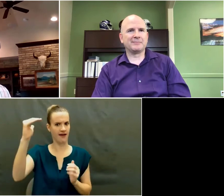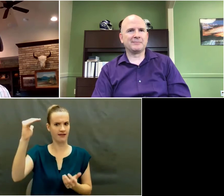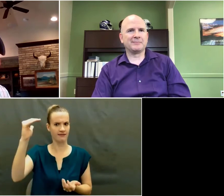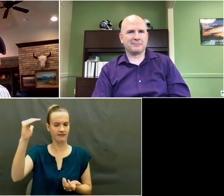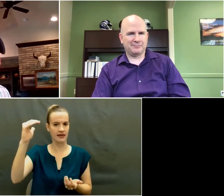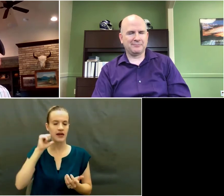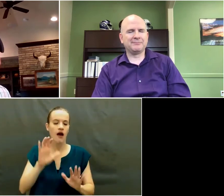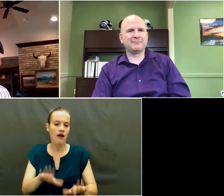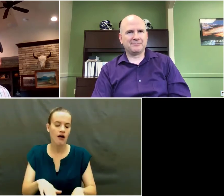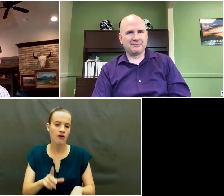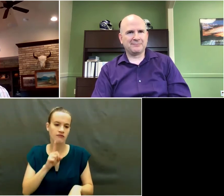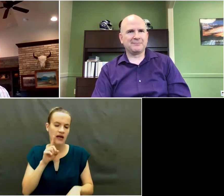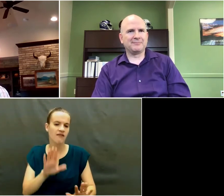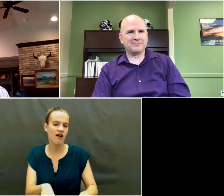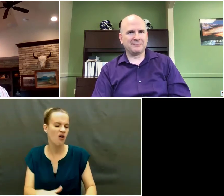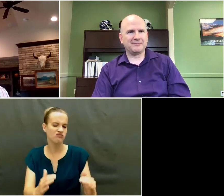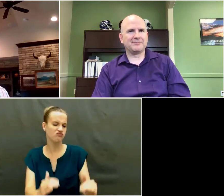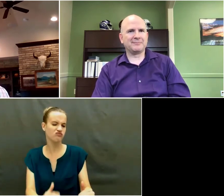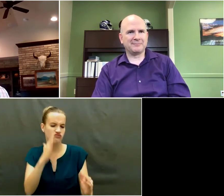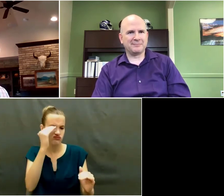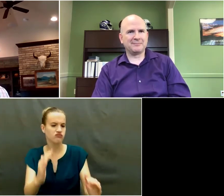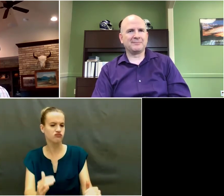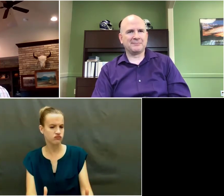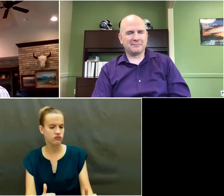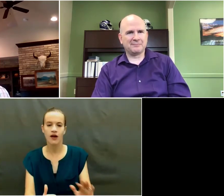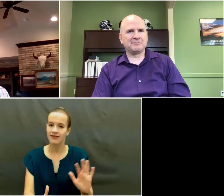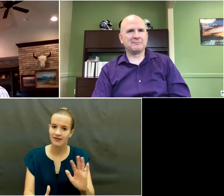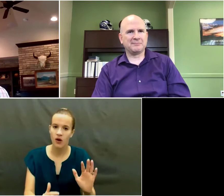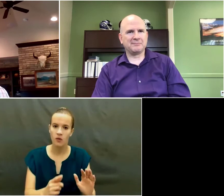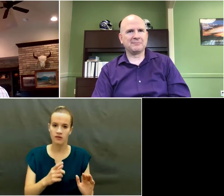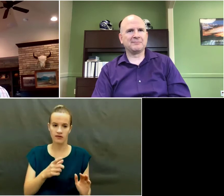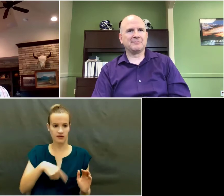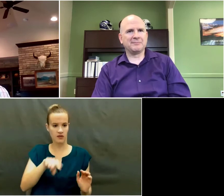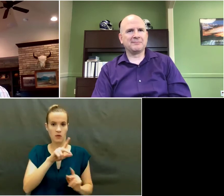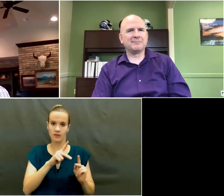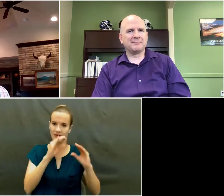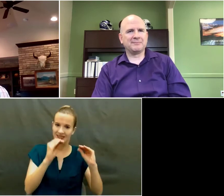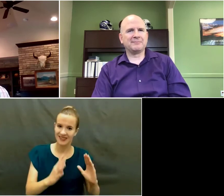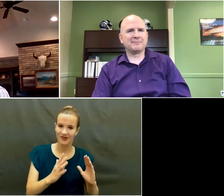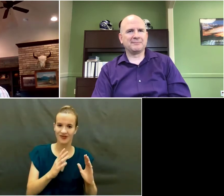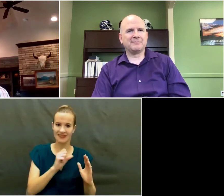like leaving that environment and coming, you know, outside of those bubbles, your expectations